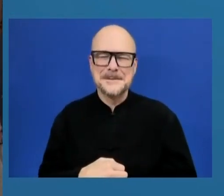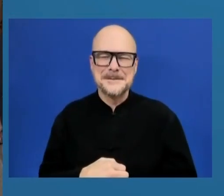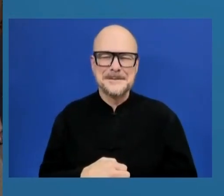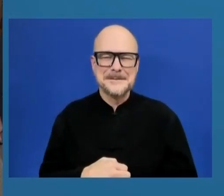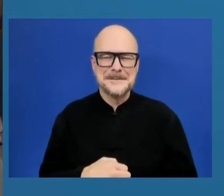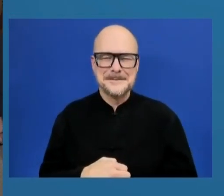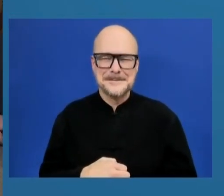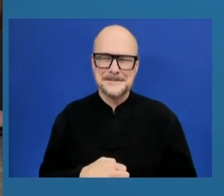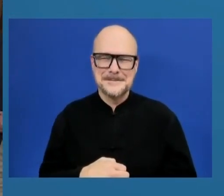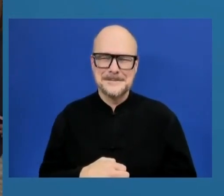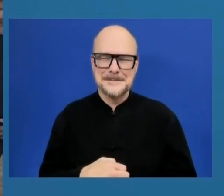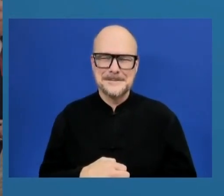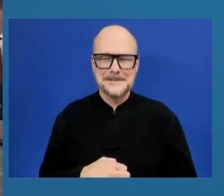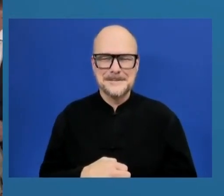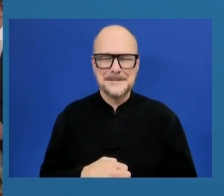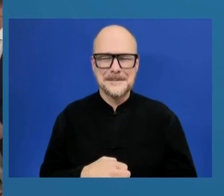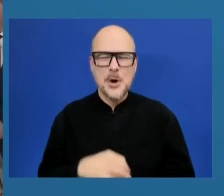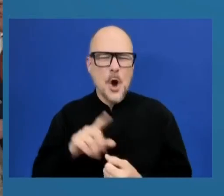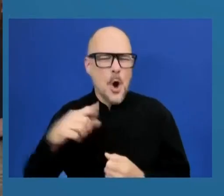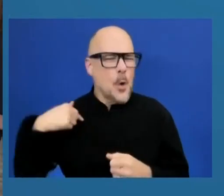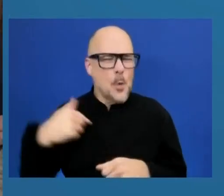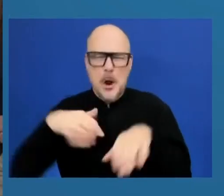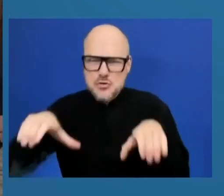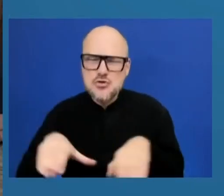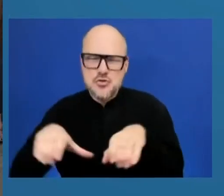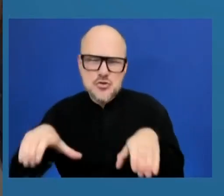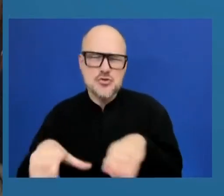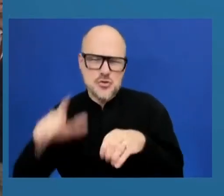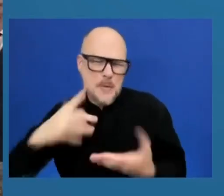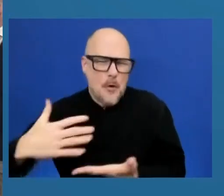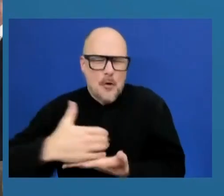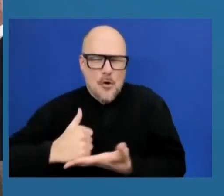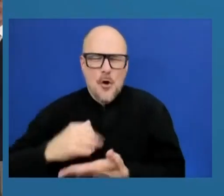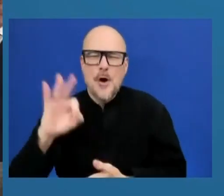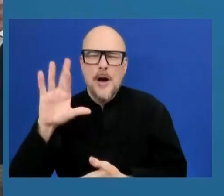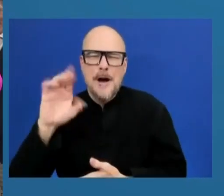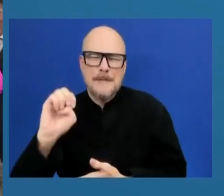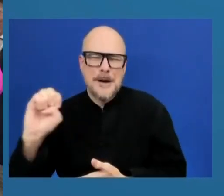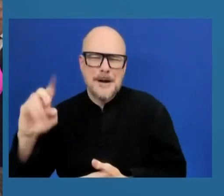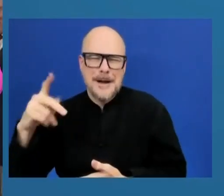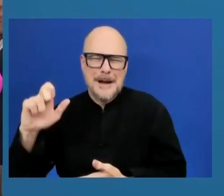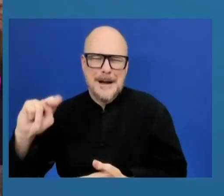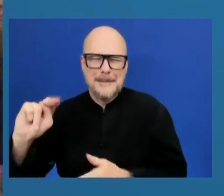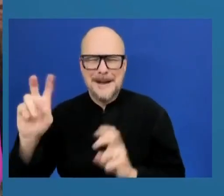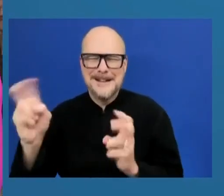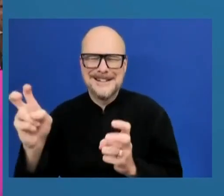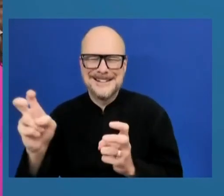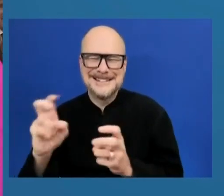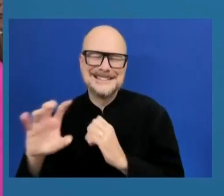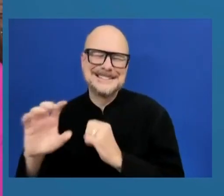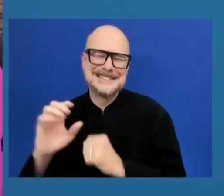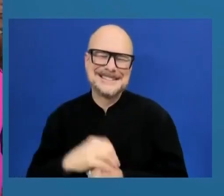Oh, the things we do for a free pen thank you we're -- good. Are we all set? OK. All right, here we go. Here's the bill.